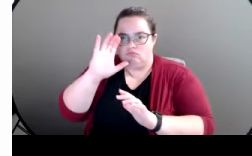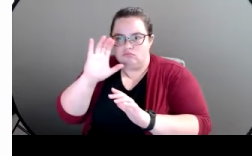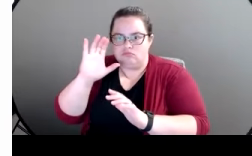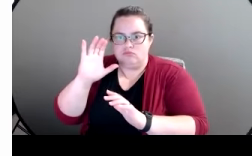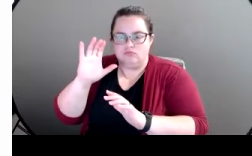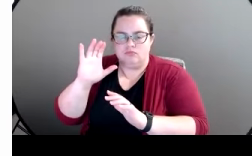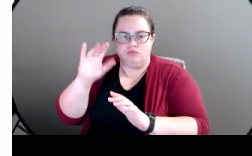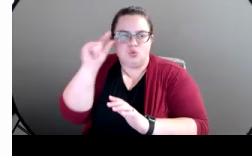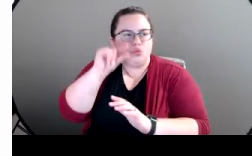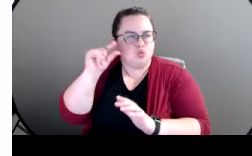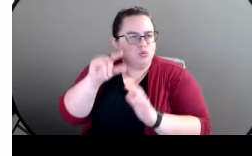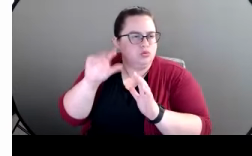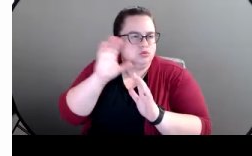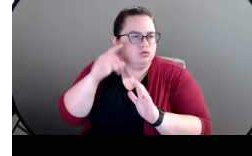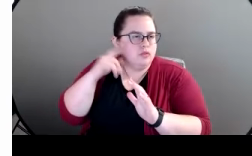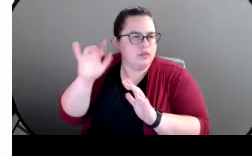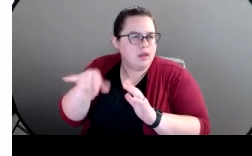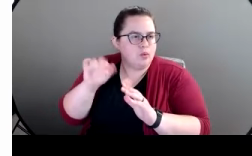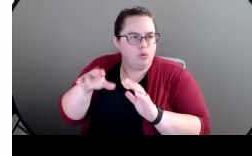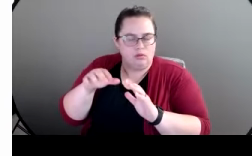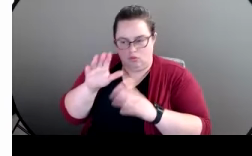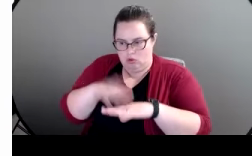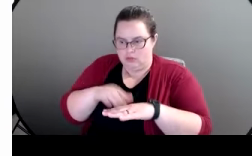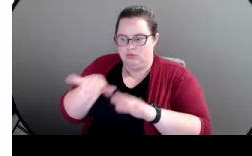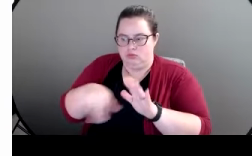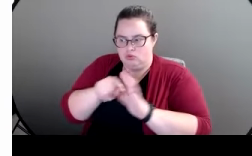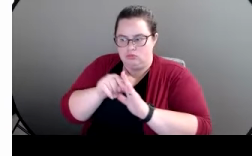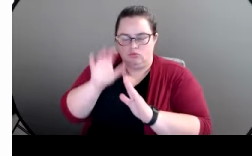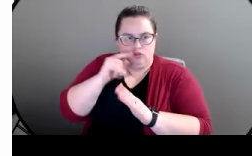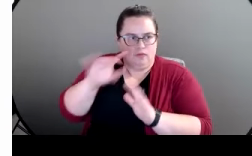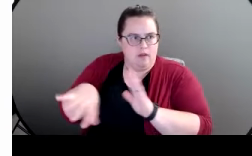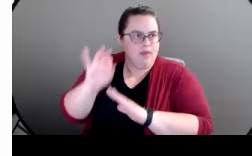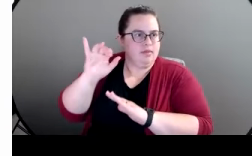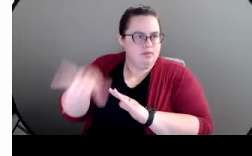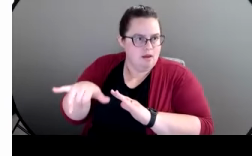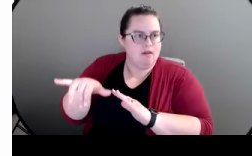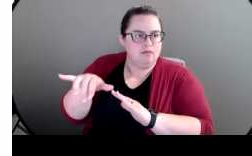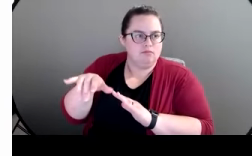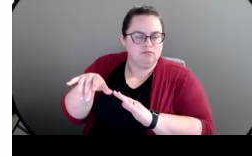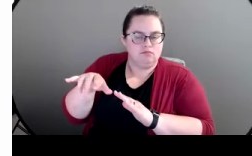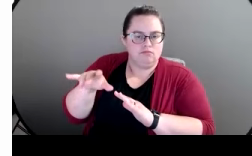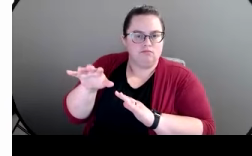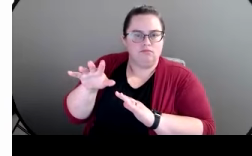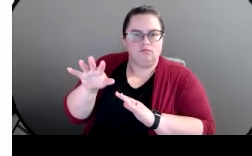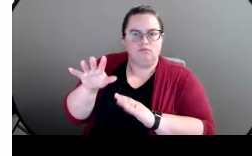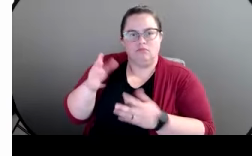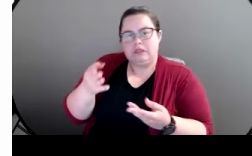Google search that or even go into YouTube and search that. And you will find that it generally takes her,